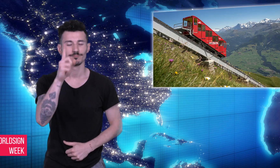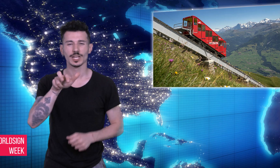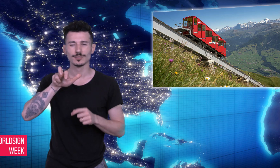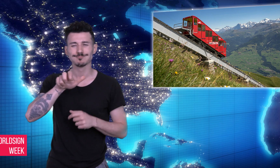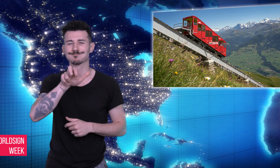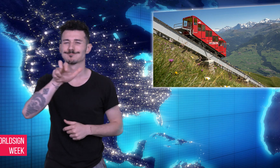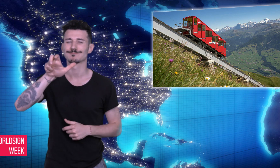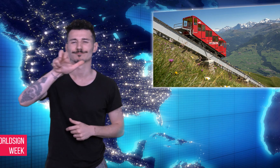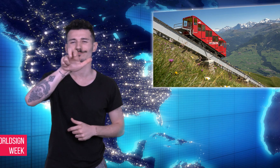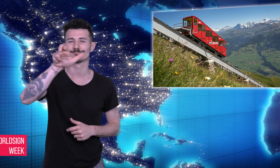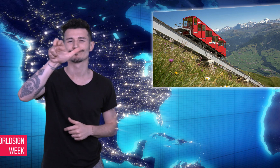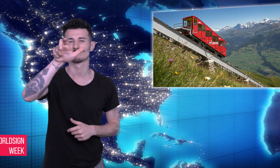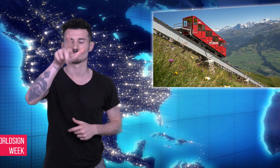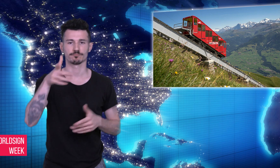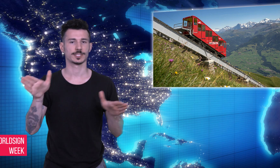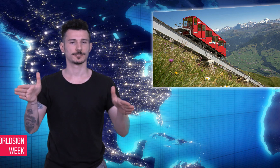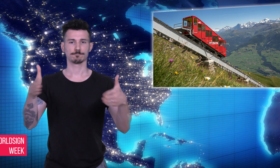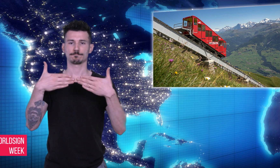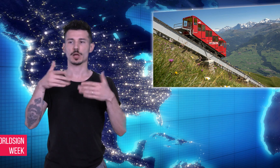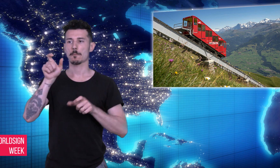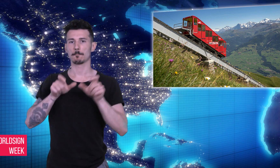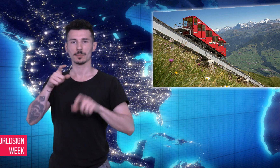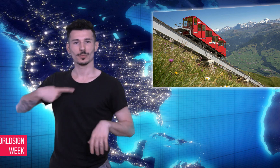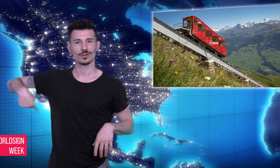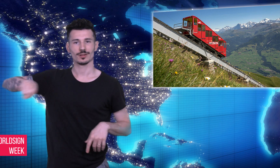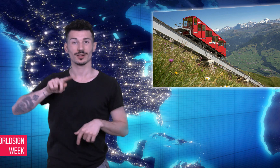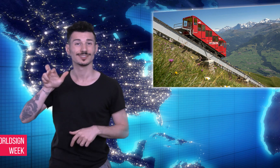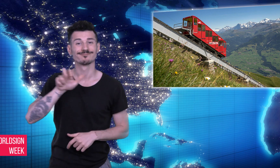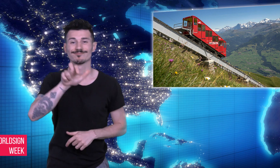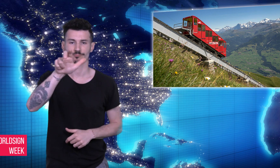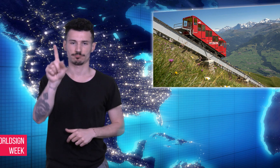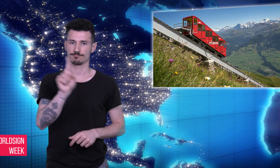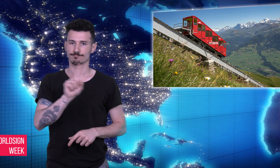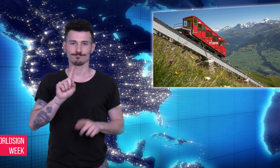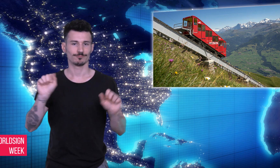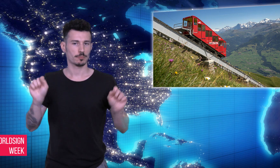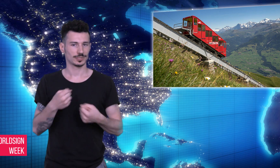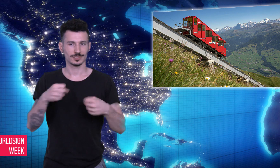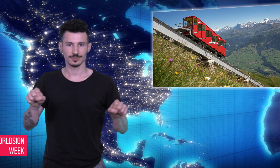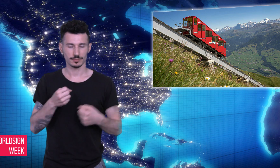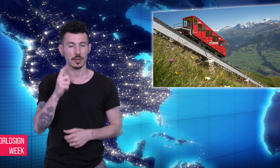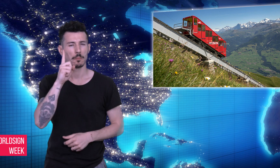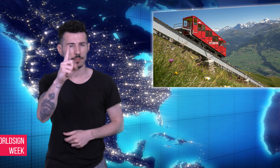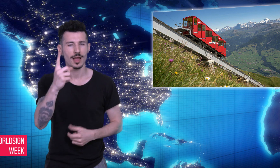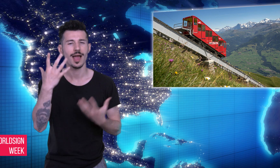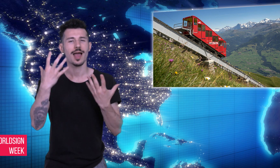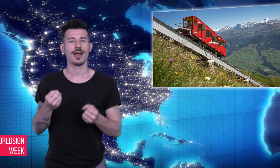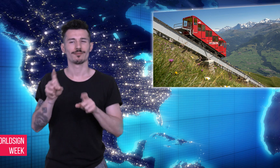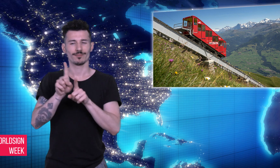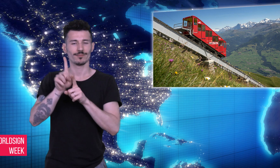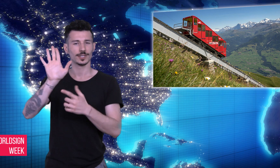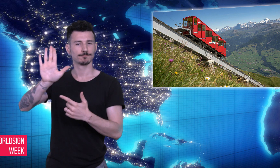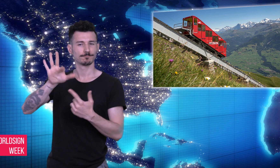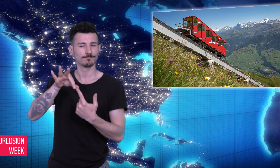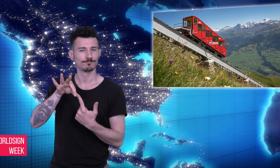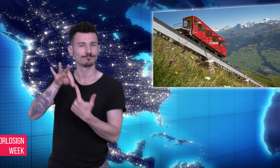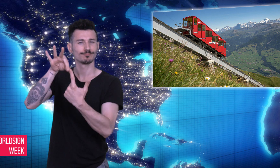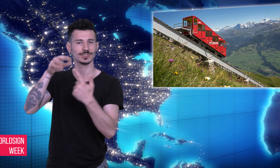The staircase is not open to the general public for safety reasons,